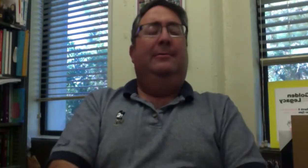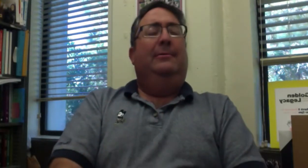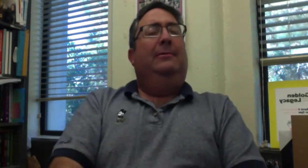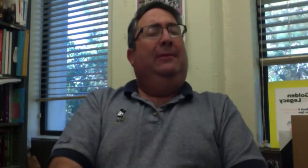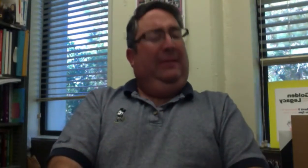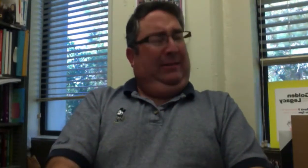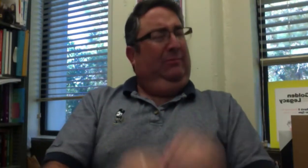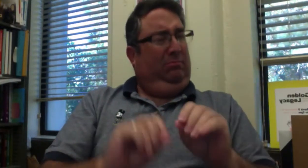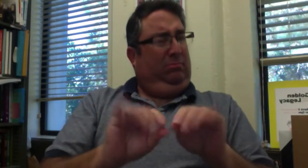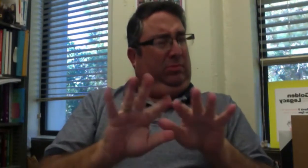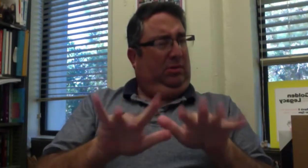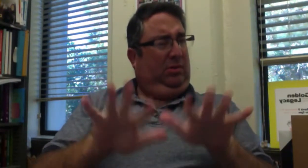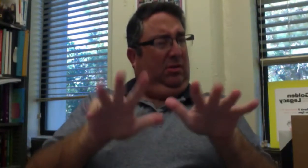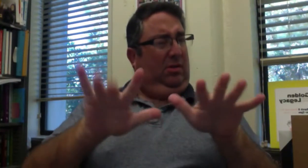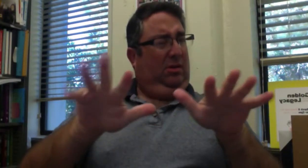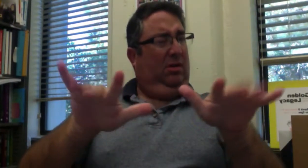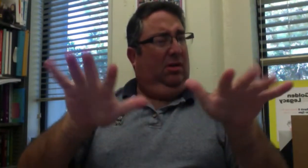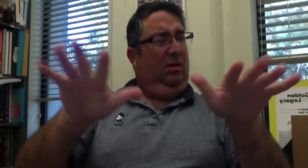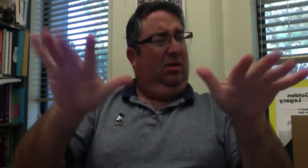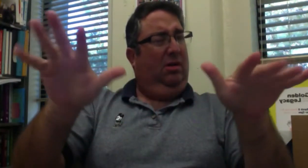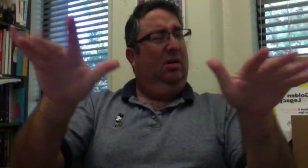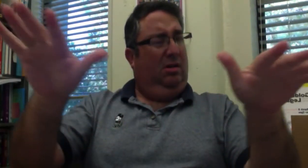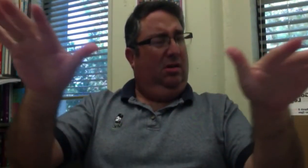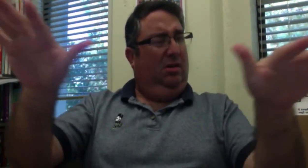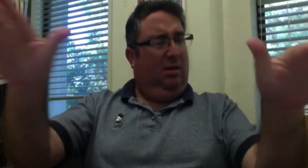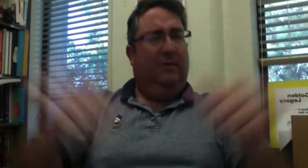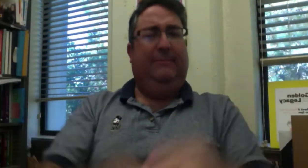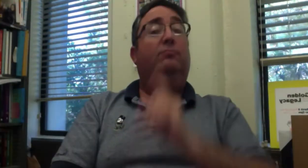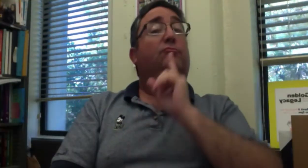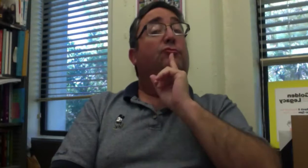It's becoming increasingly pervasive.